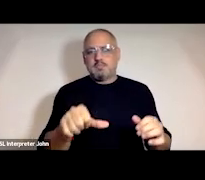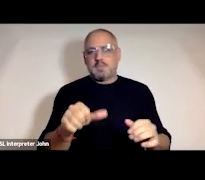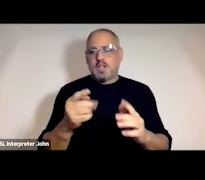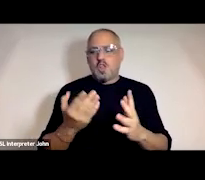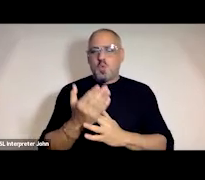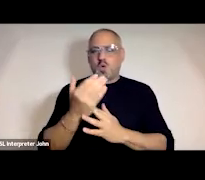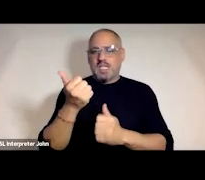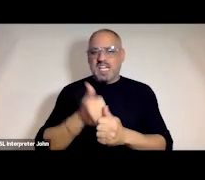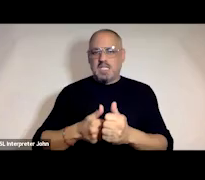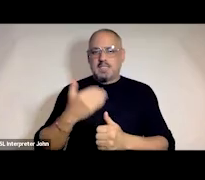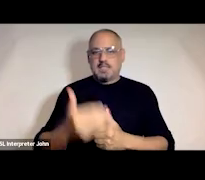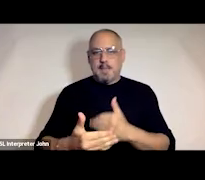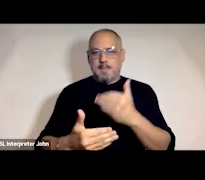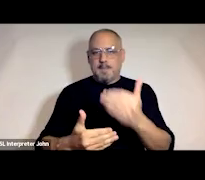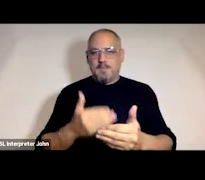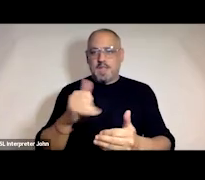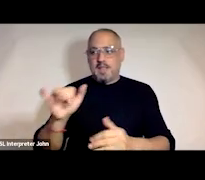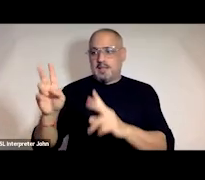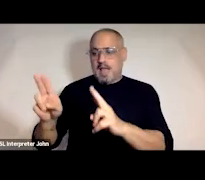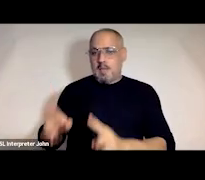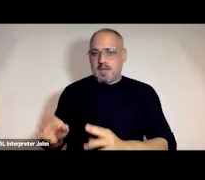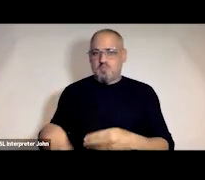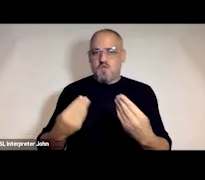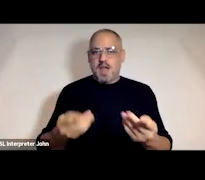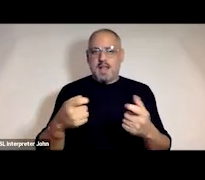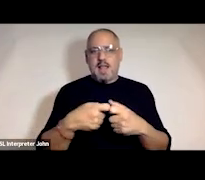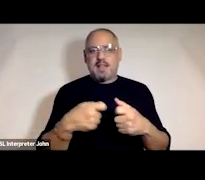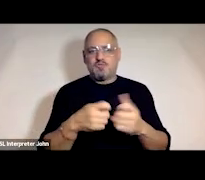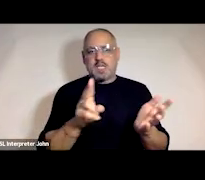This is the applicant providing their electronic signature.